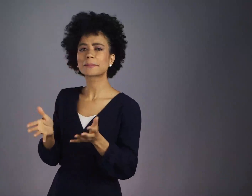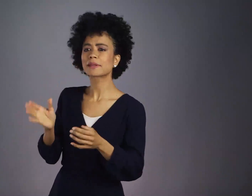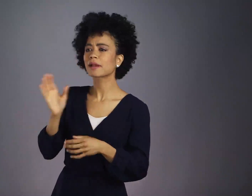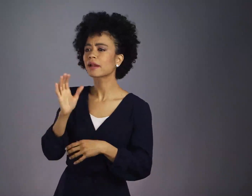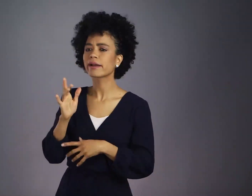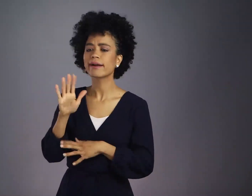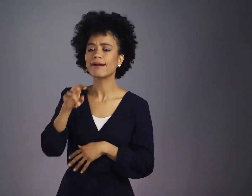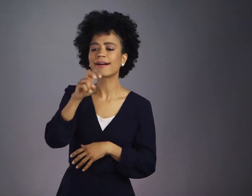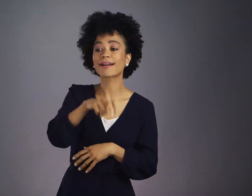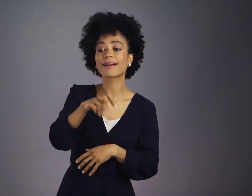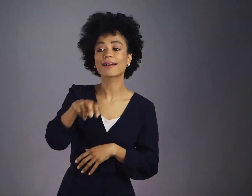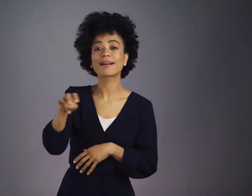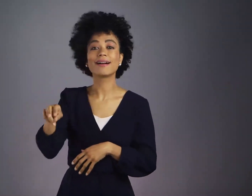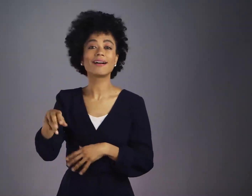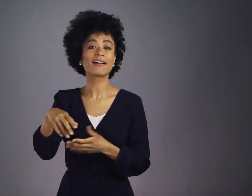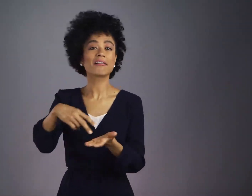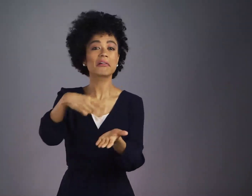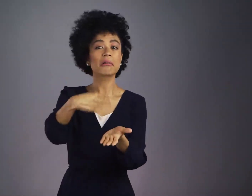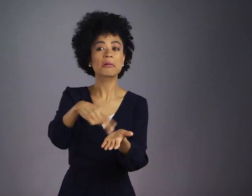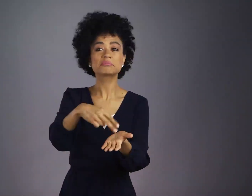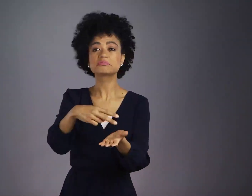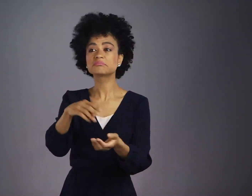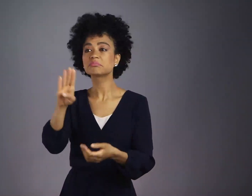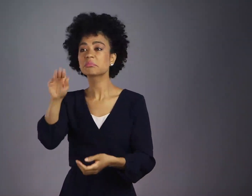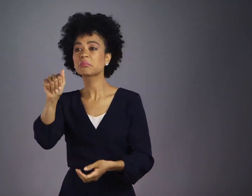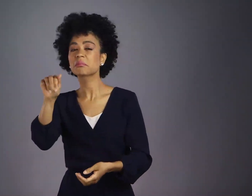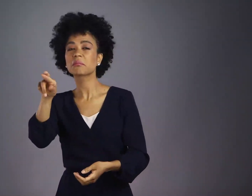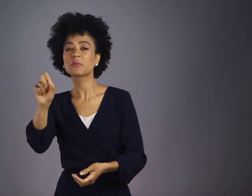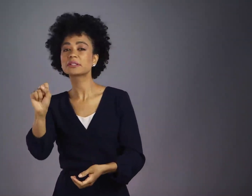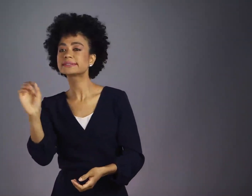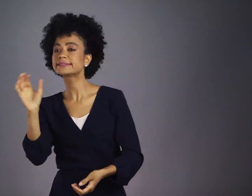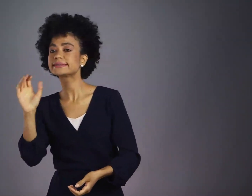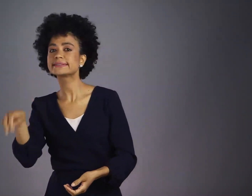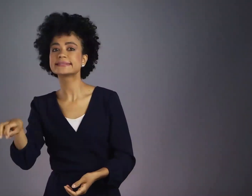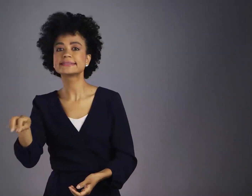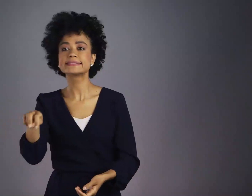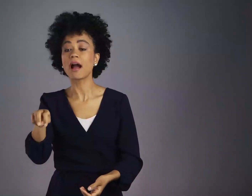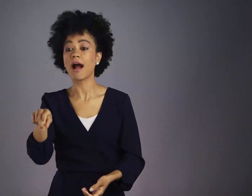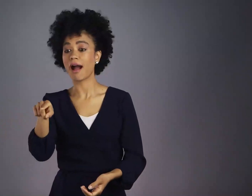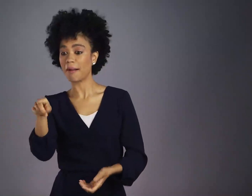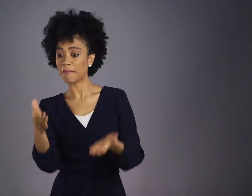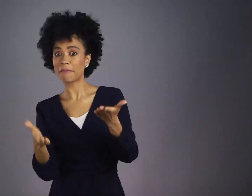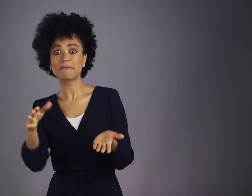He commences to look around in the night clubs, or their equivalent, for something besides liquor.